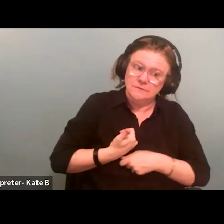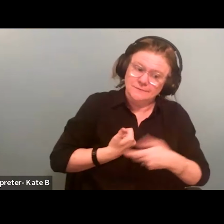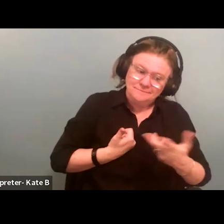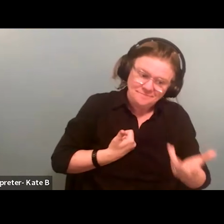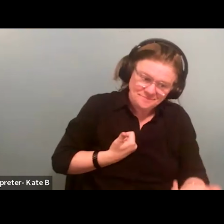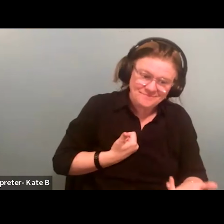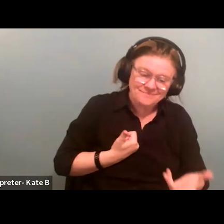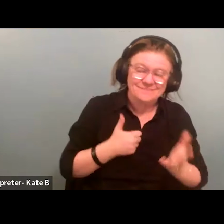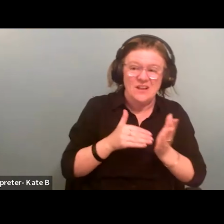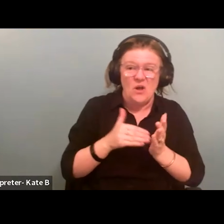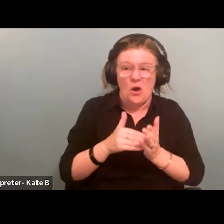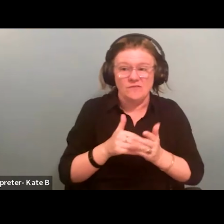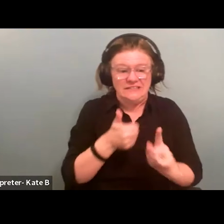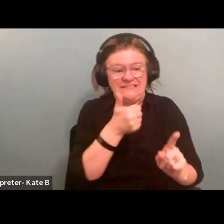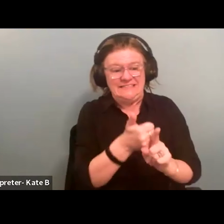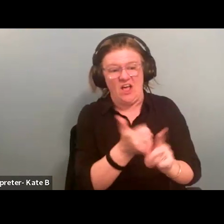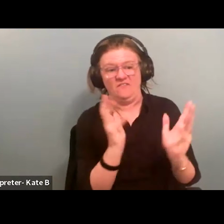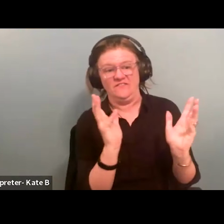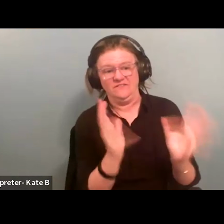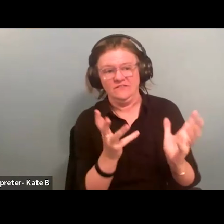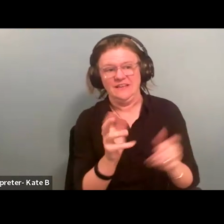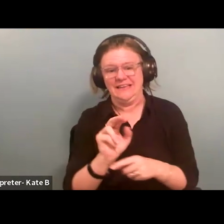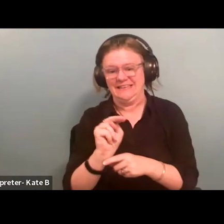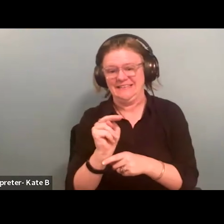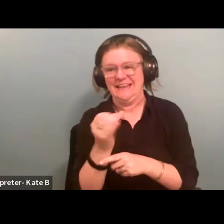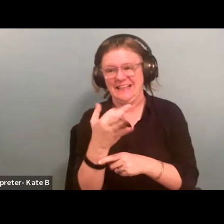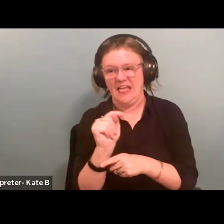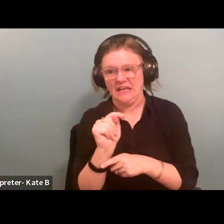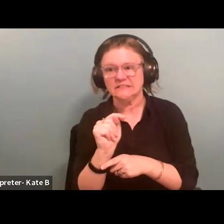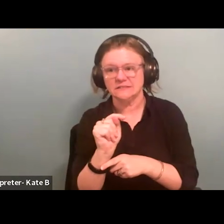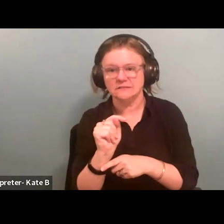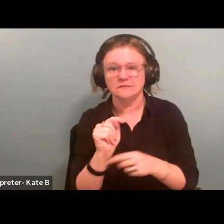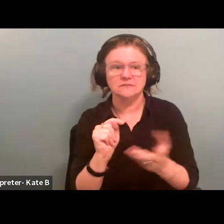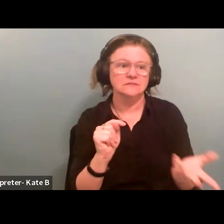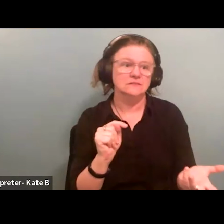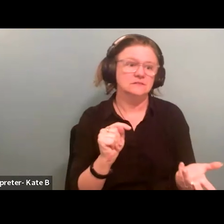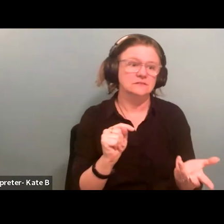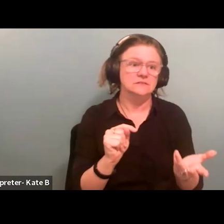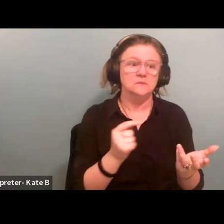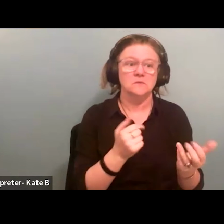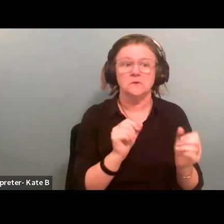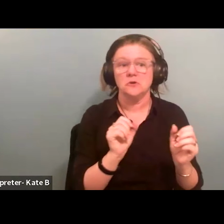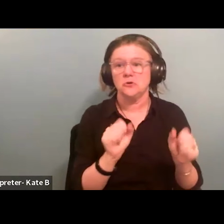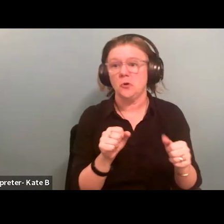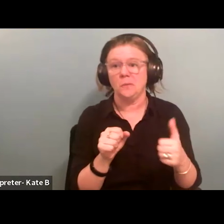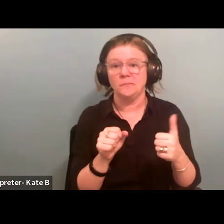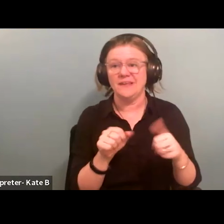So a lot of times, self-neglect is a lot of the reports we get. Things that fall under this category can also be hoarding issues.